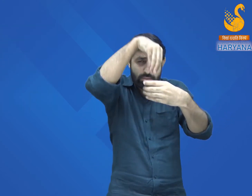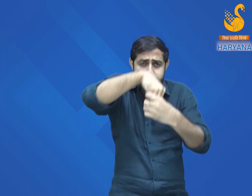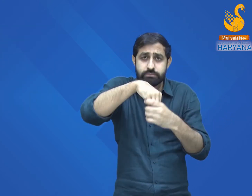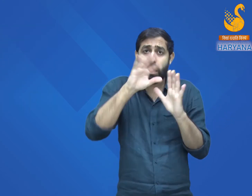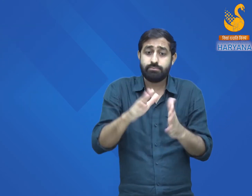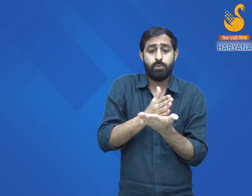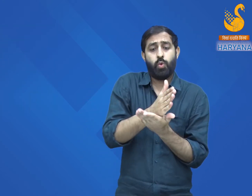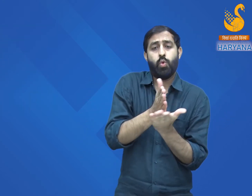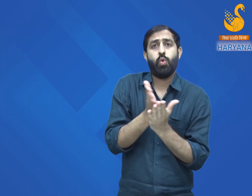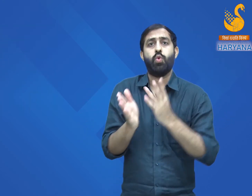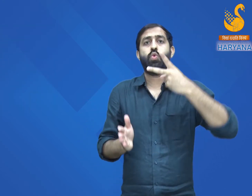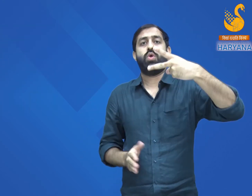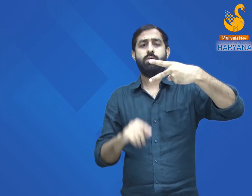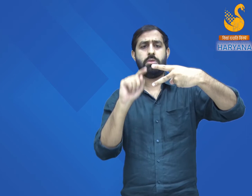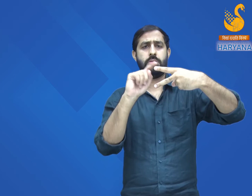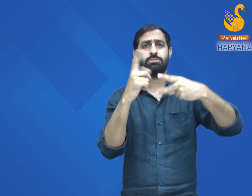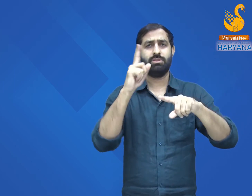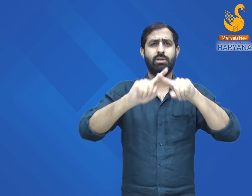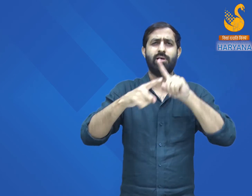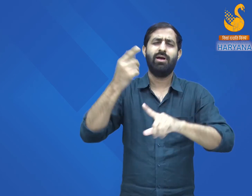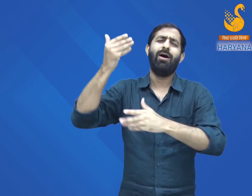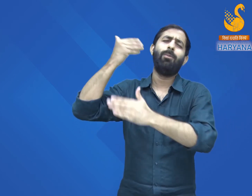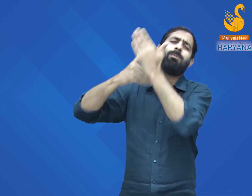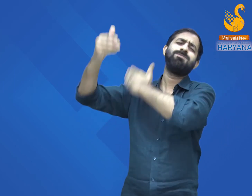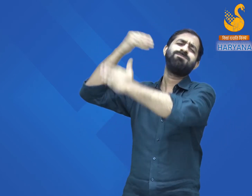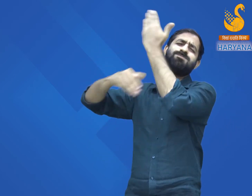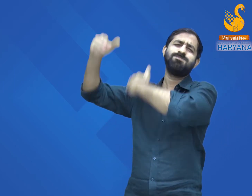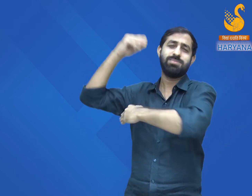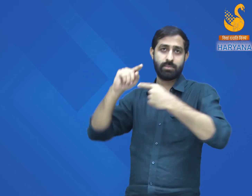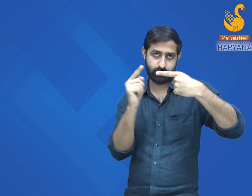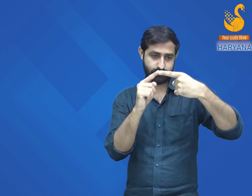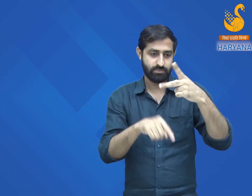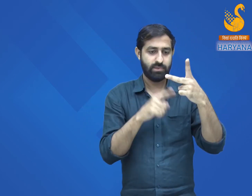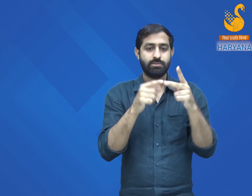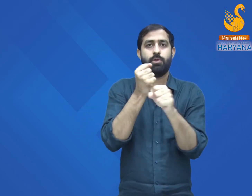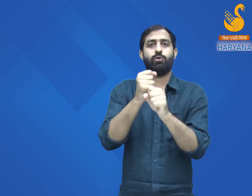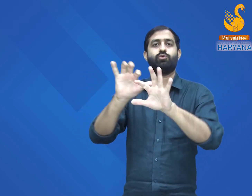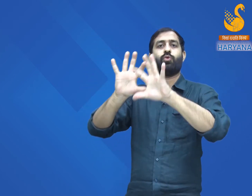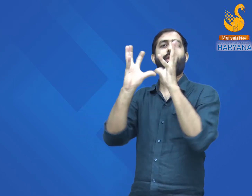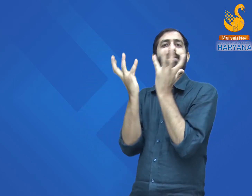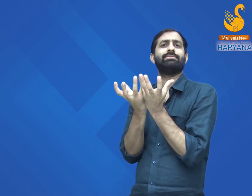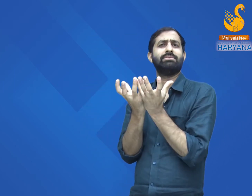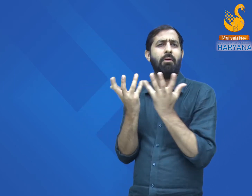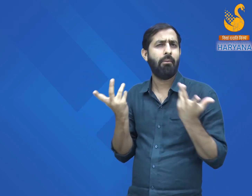History and geography also plays a role in language and identity.